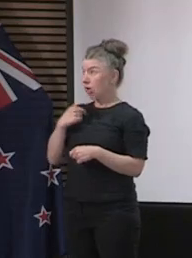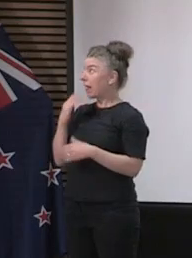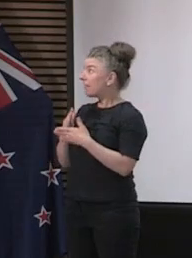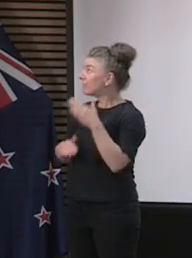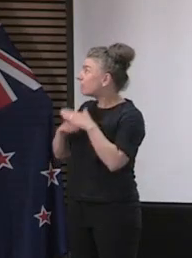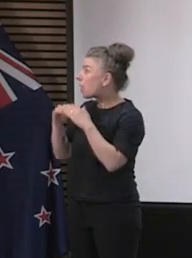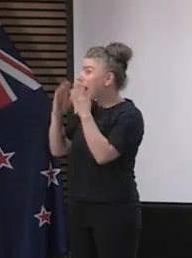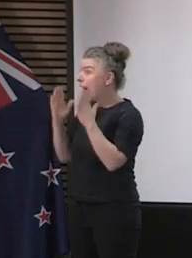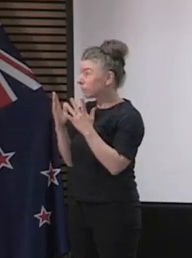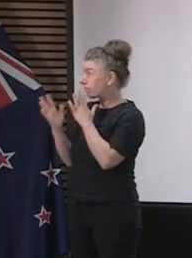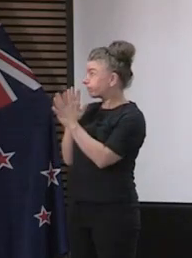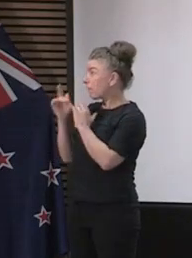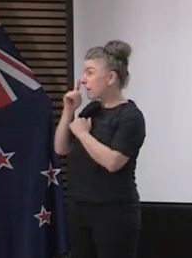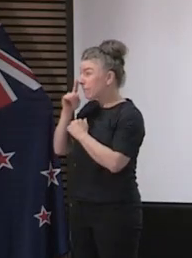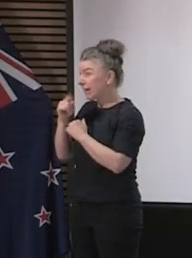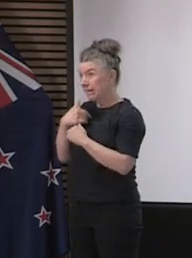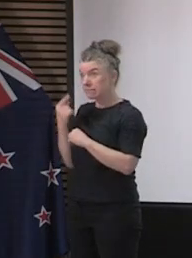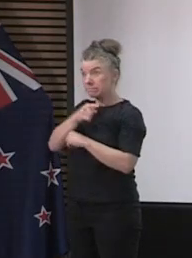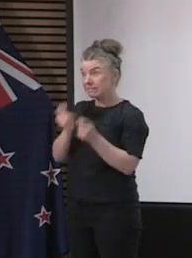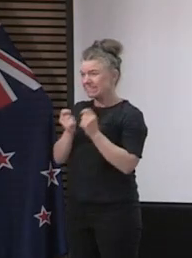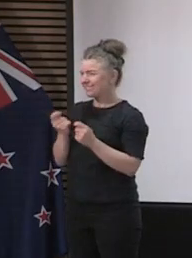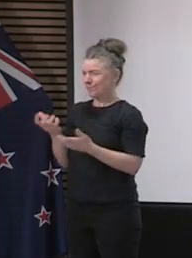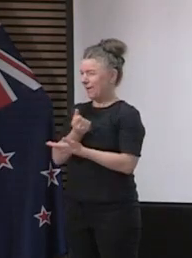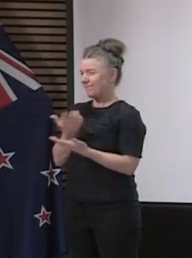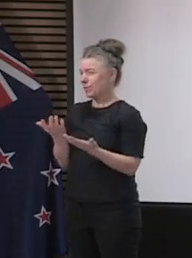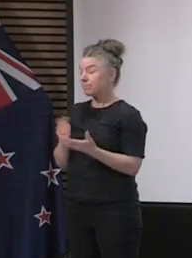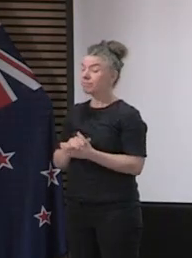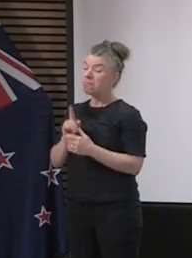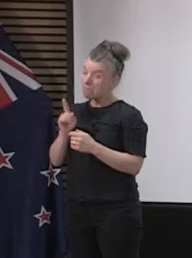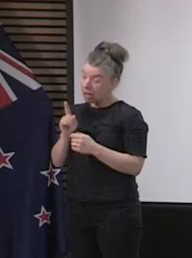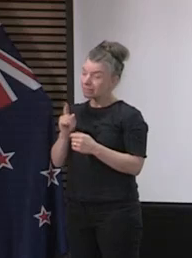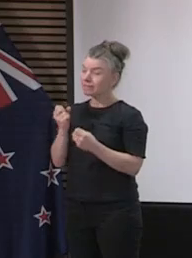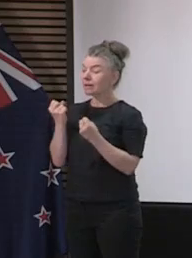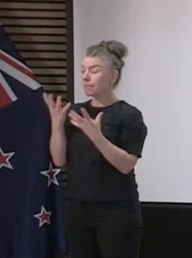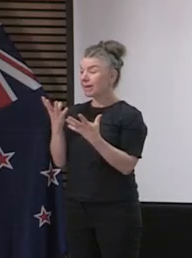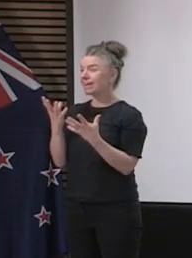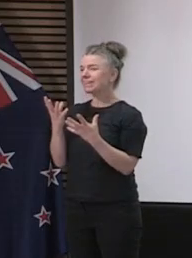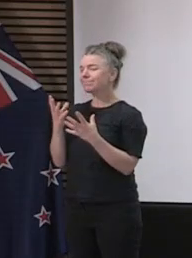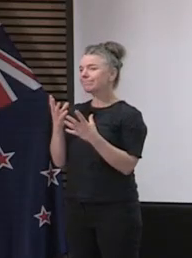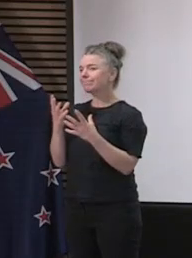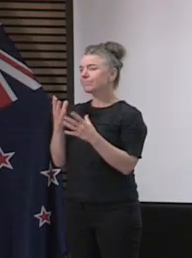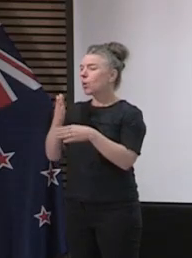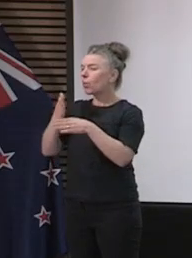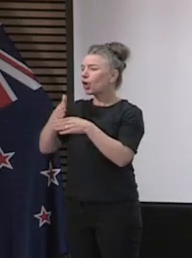they are asymptomatic just to get a test - for example, because of their living conditions. So saying, there